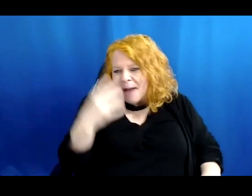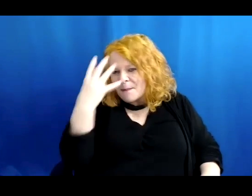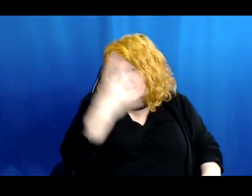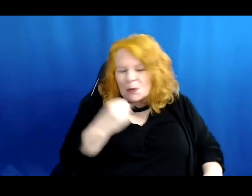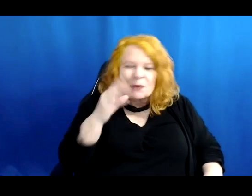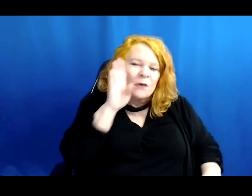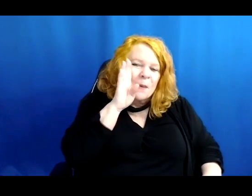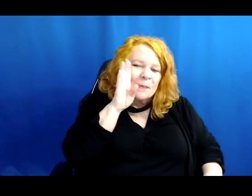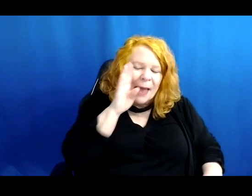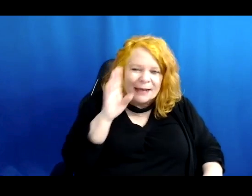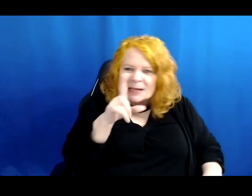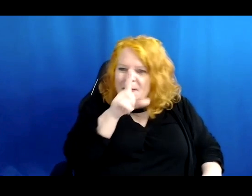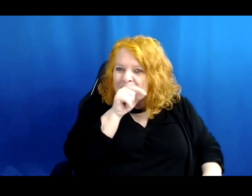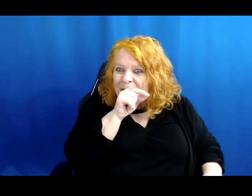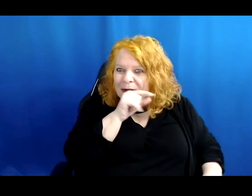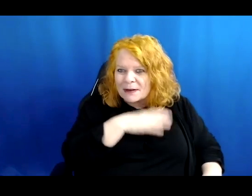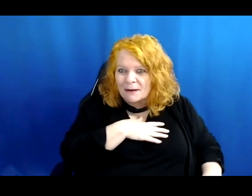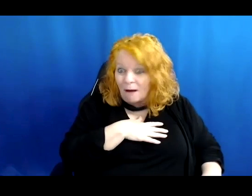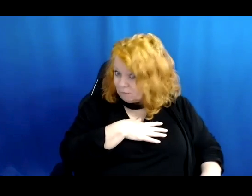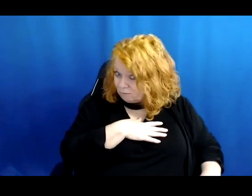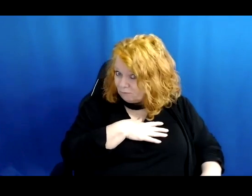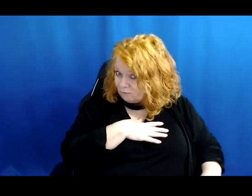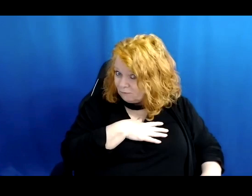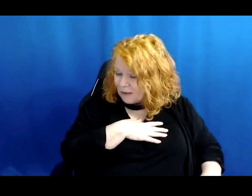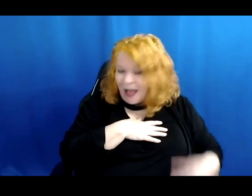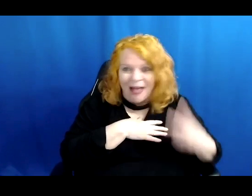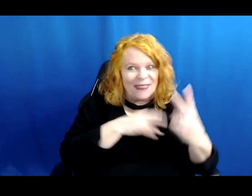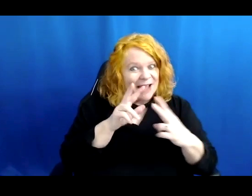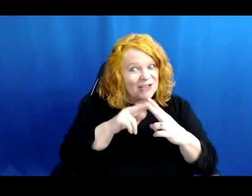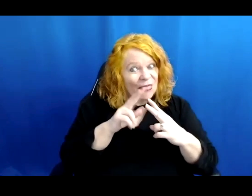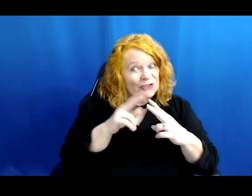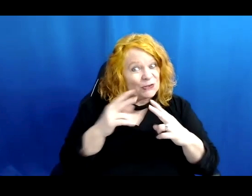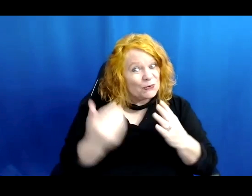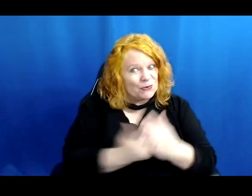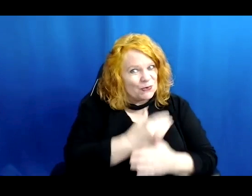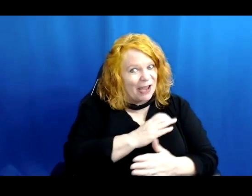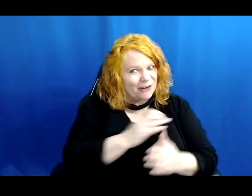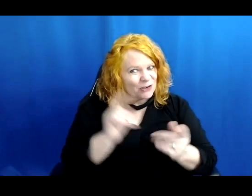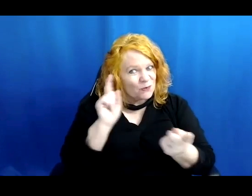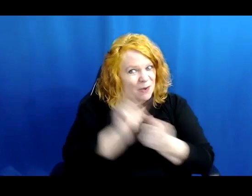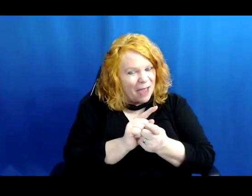Gwyn: Those are our two new characters. We still have our silly old cardboard boat